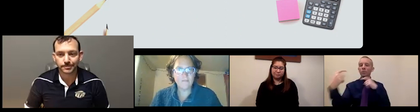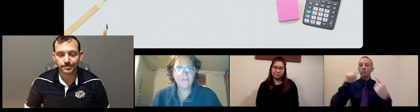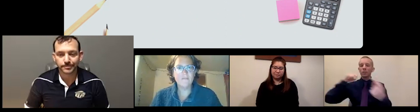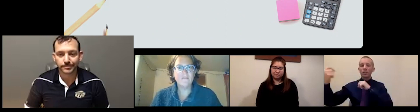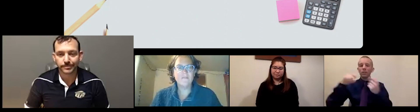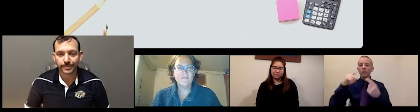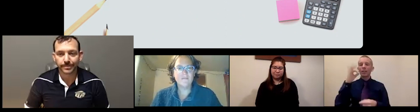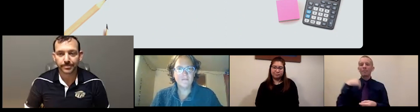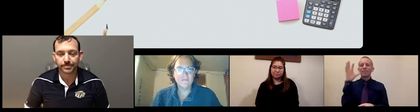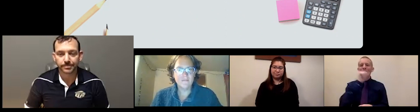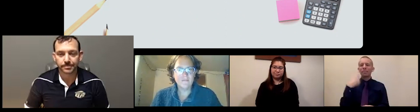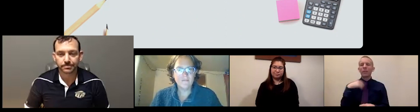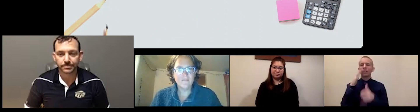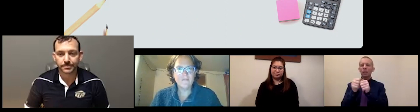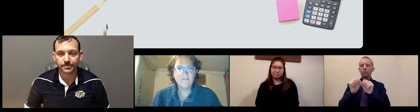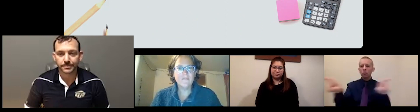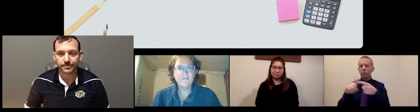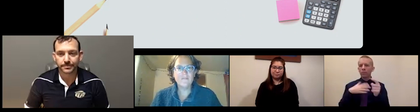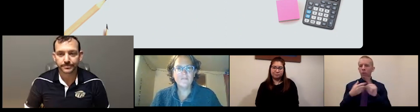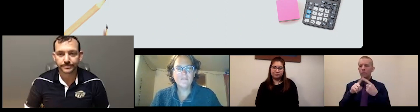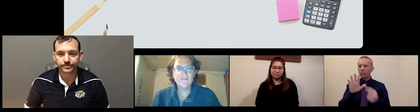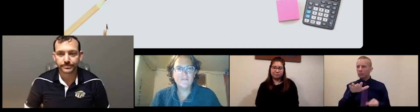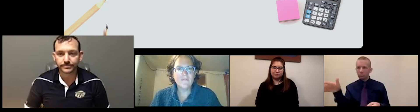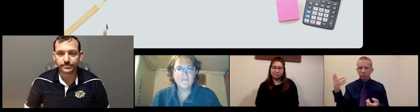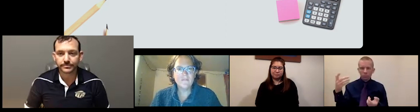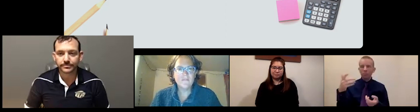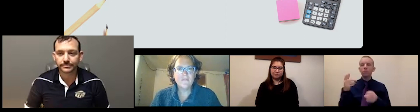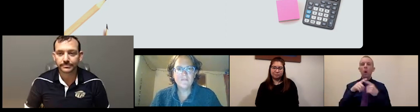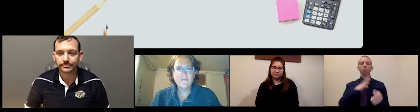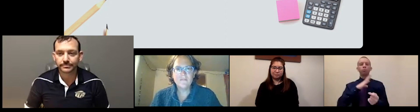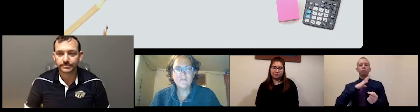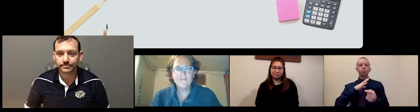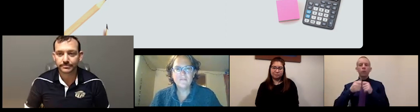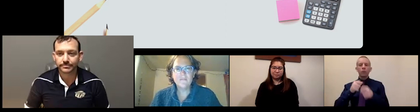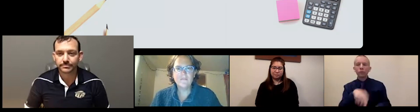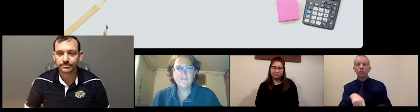If I missed something I’d send out a text to my friends and they’d answer.